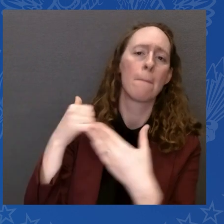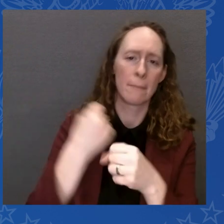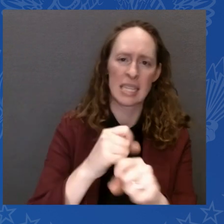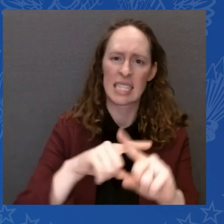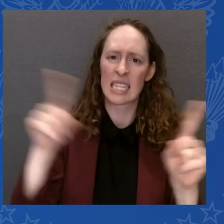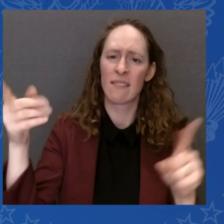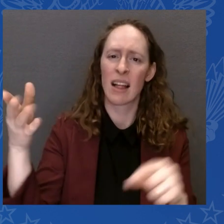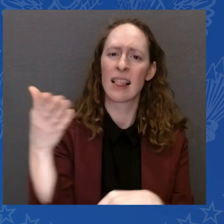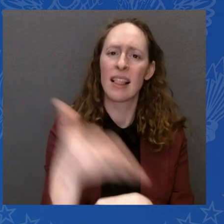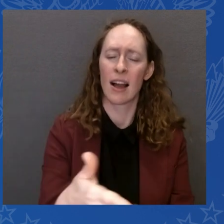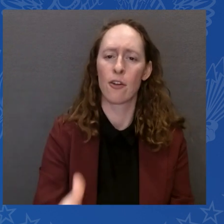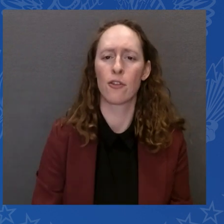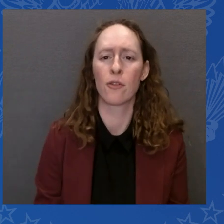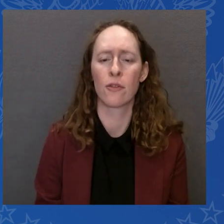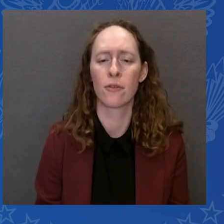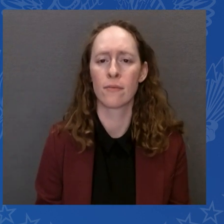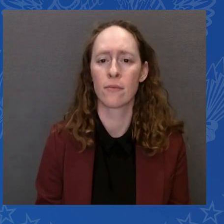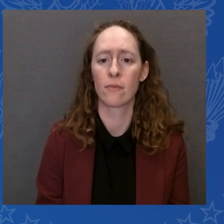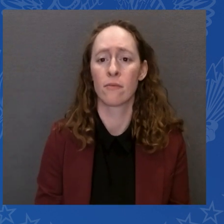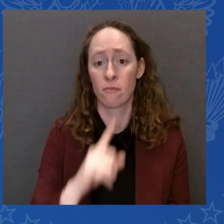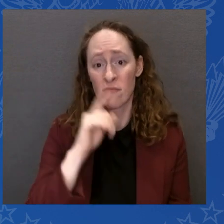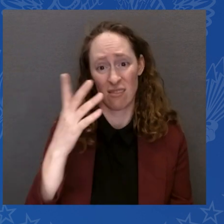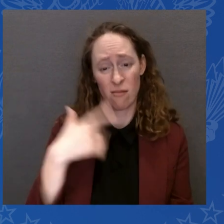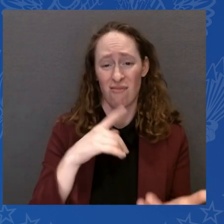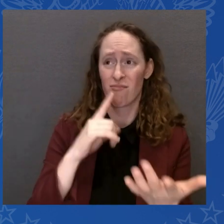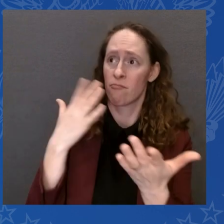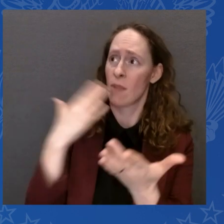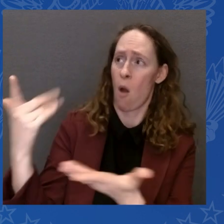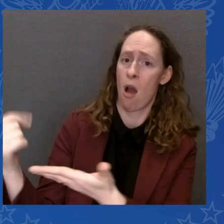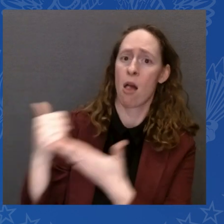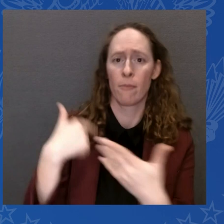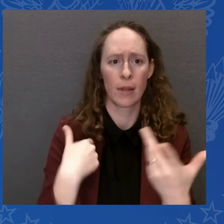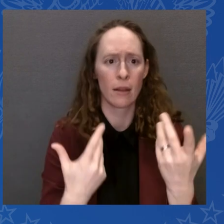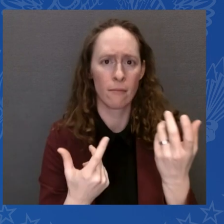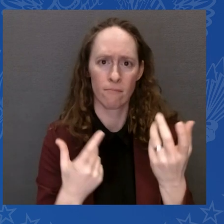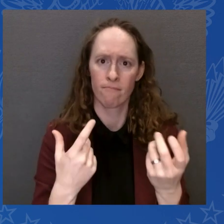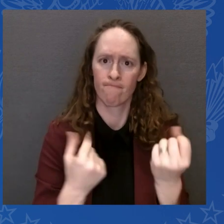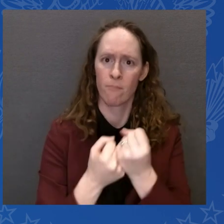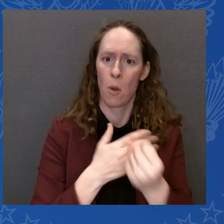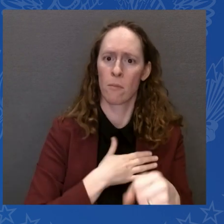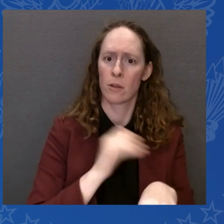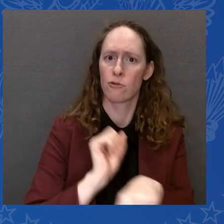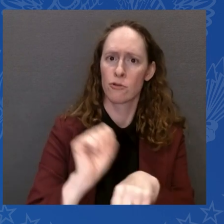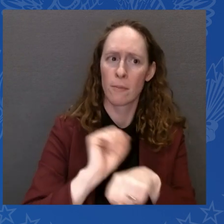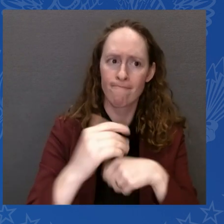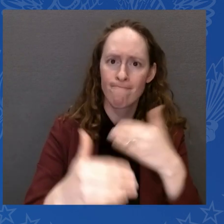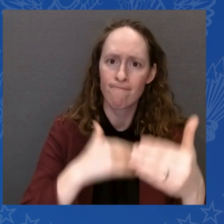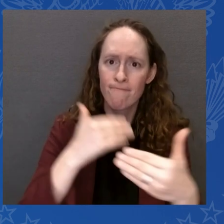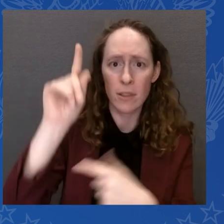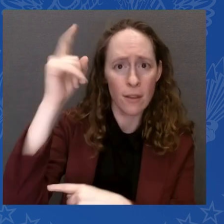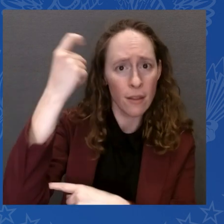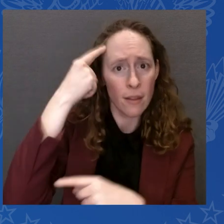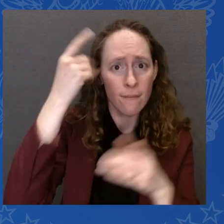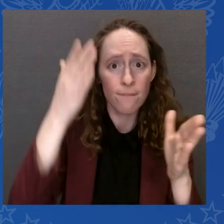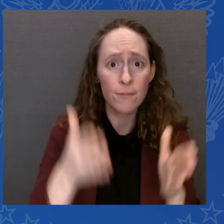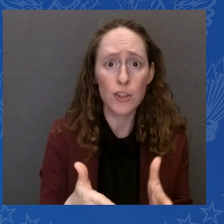in our fate and future and the world we're trying to build. And so I want to just say this or bring up the President,